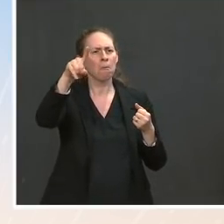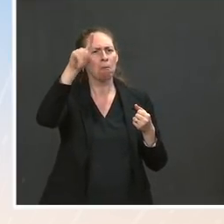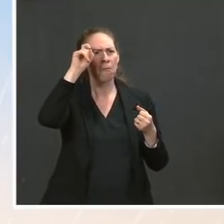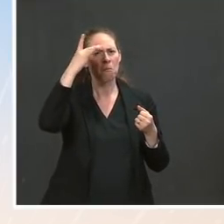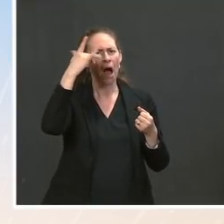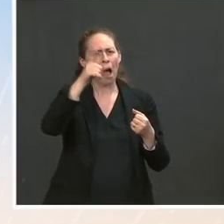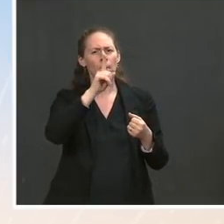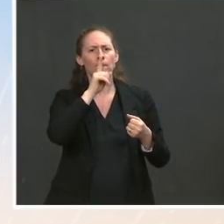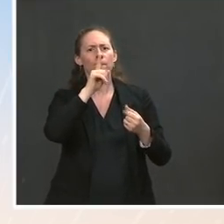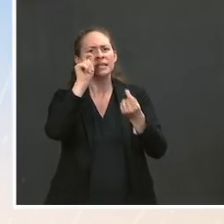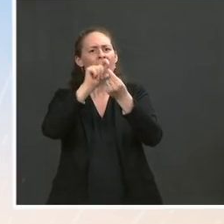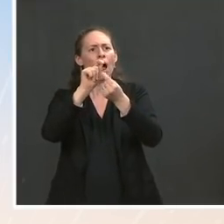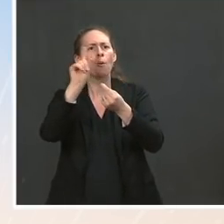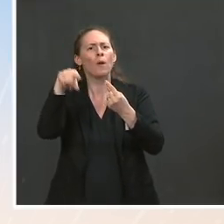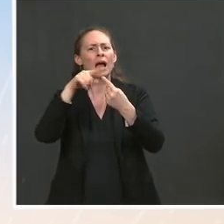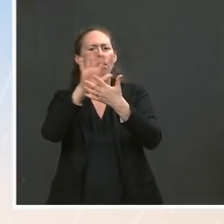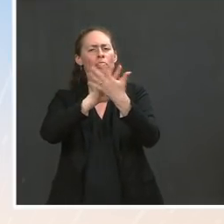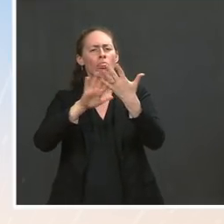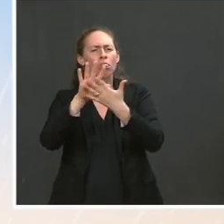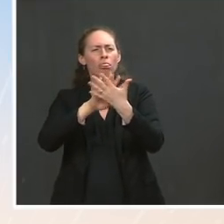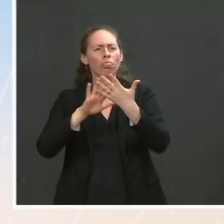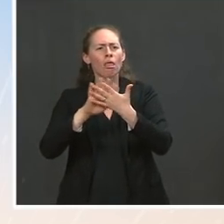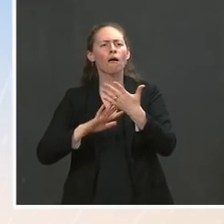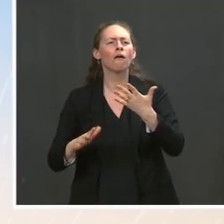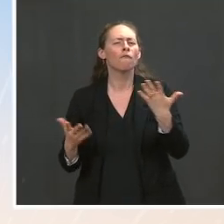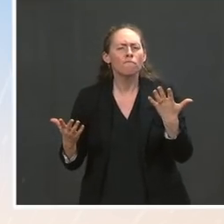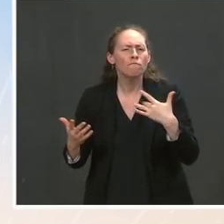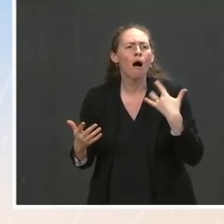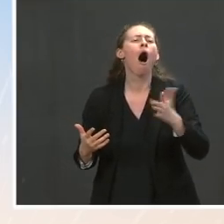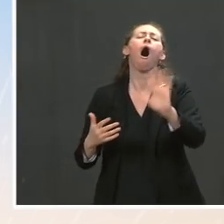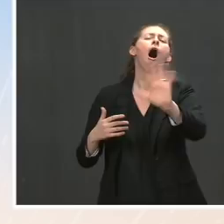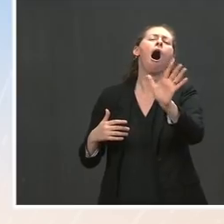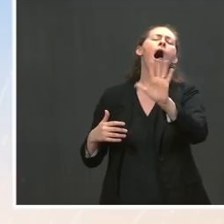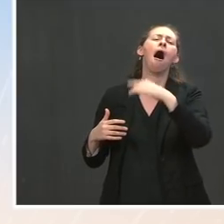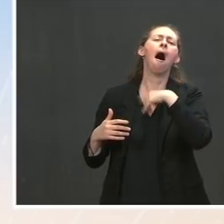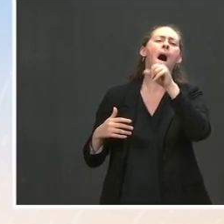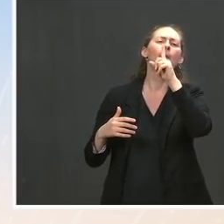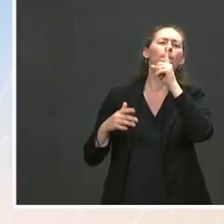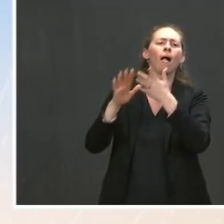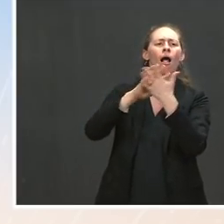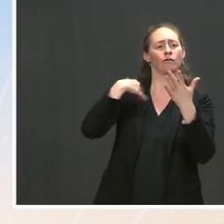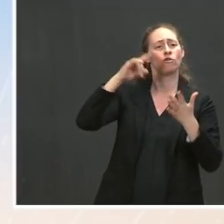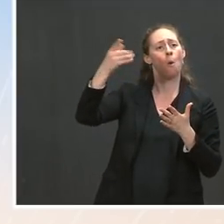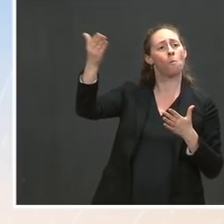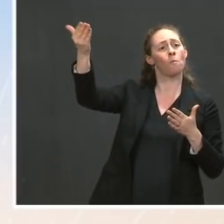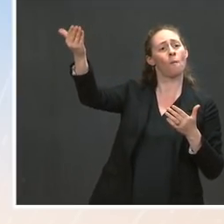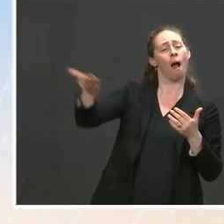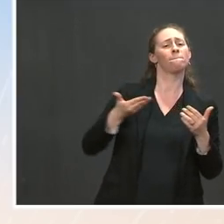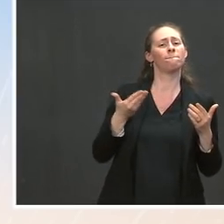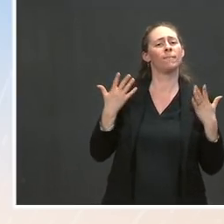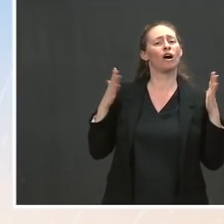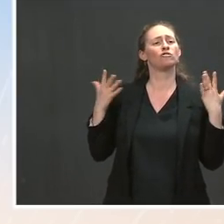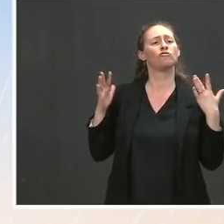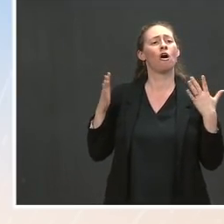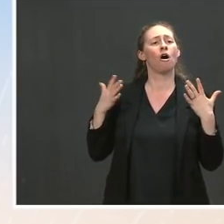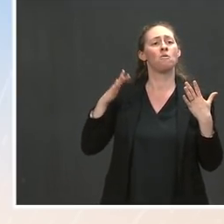We're working out the final date and logistics. We're looking forward to welcoming the Prime Minister here, but I wouldn't read anything into it beyond that.